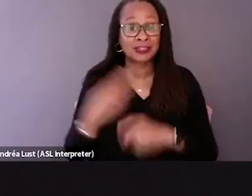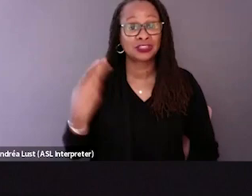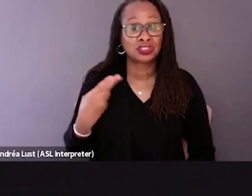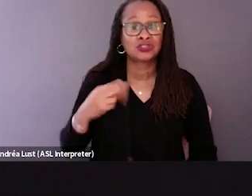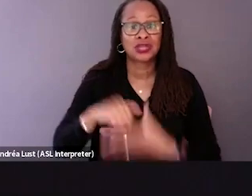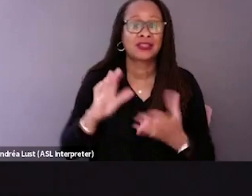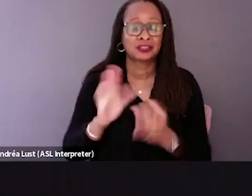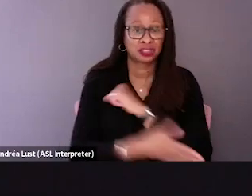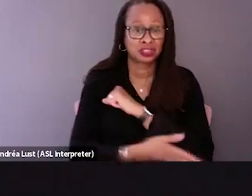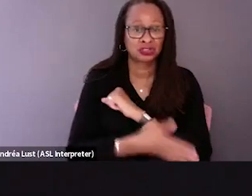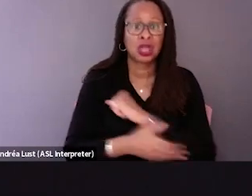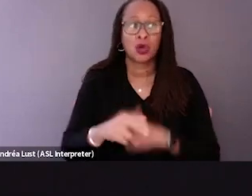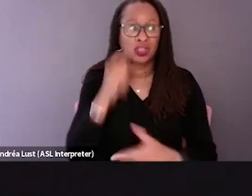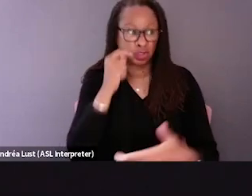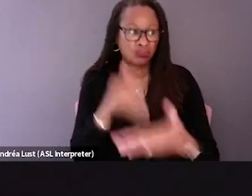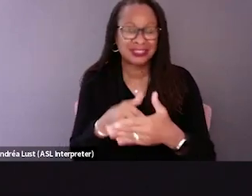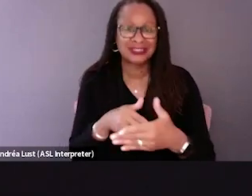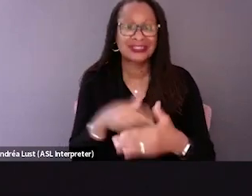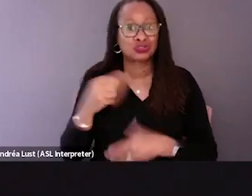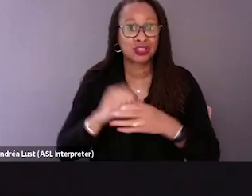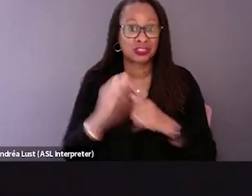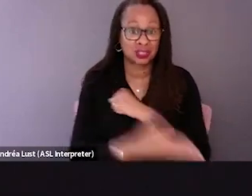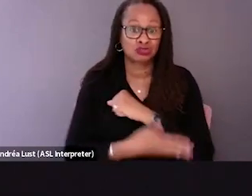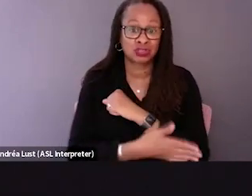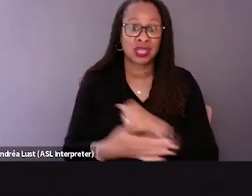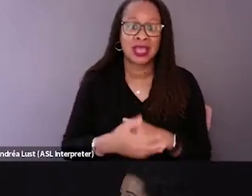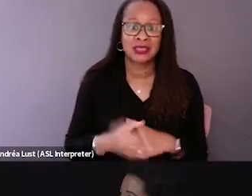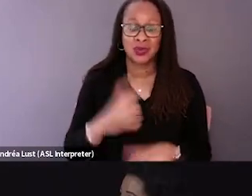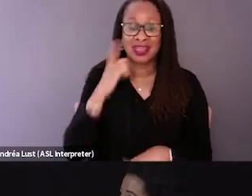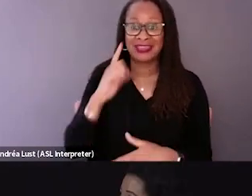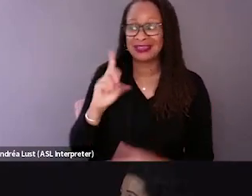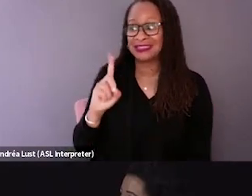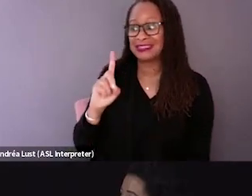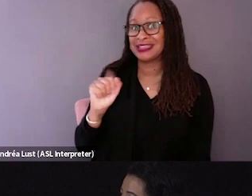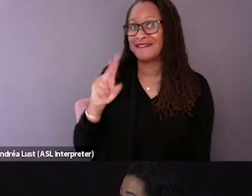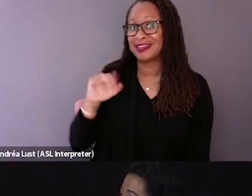or complicated racist history in this country. And so I think Davina and I both really wanted to find a way